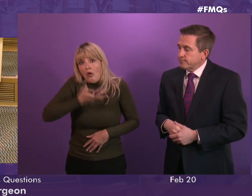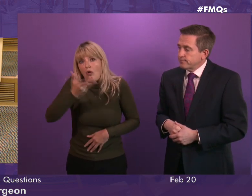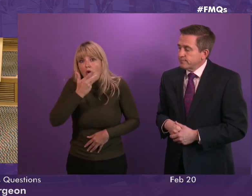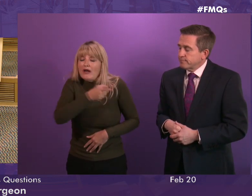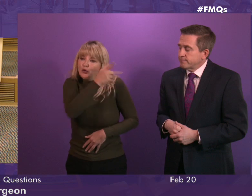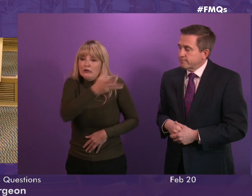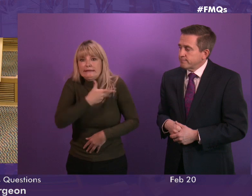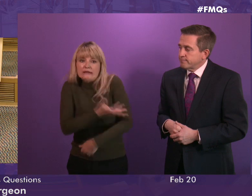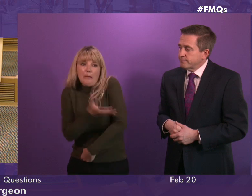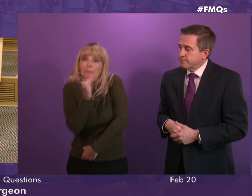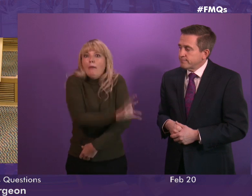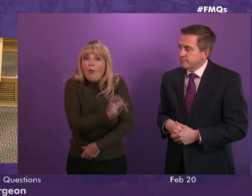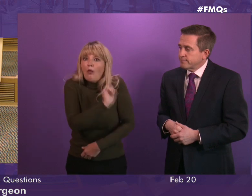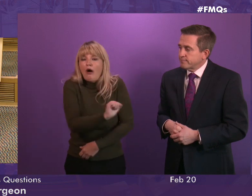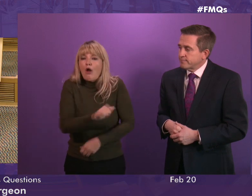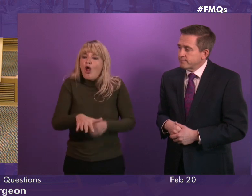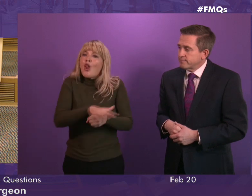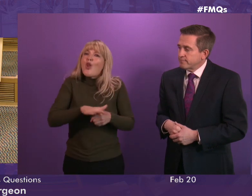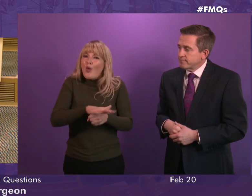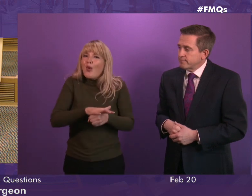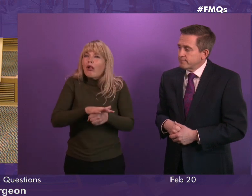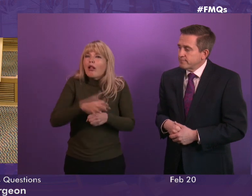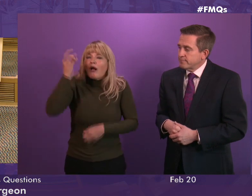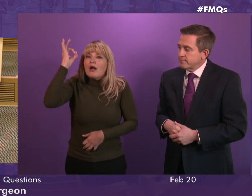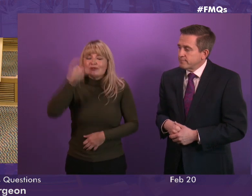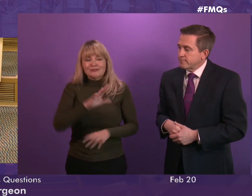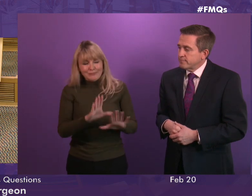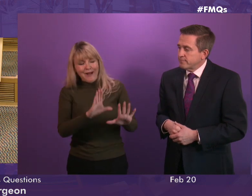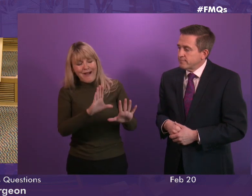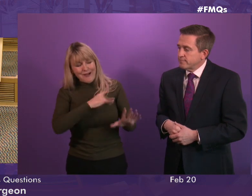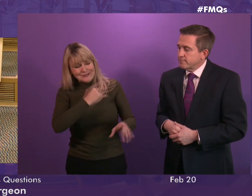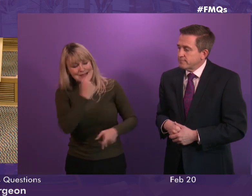I will talk about what this Government is doing. This Government is presiding over possibly